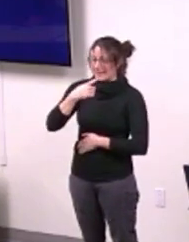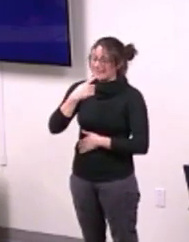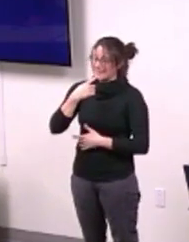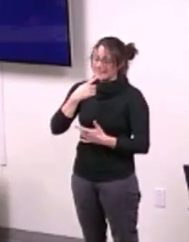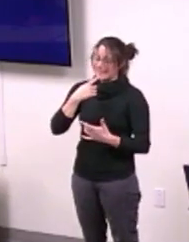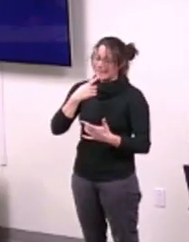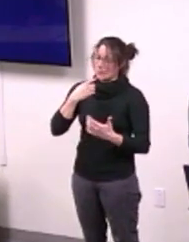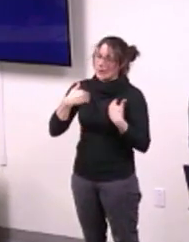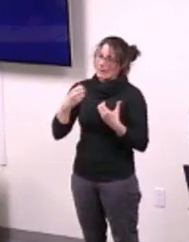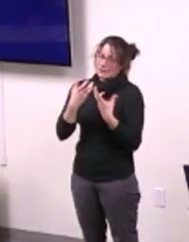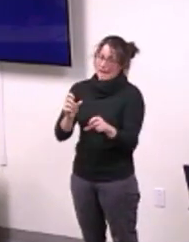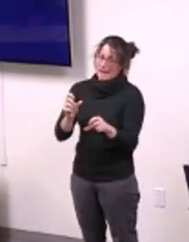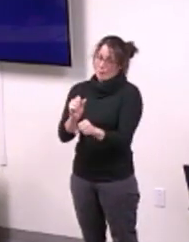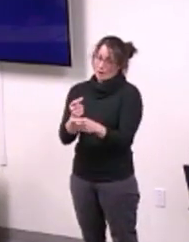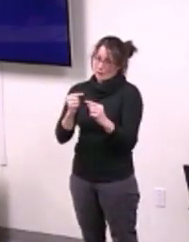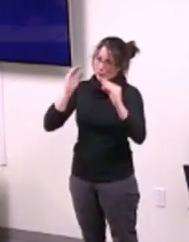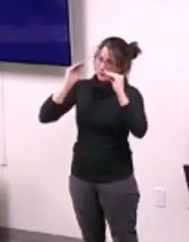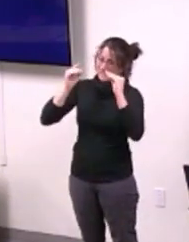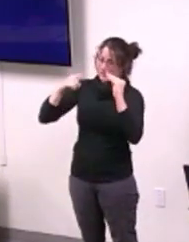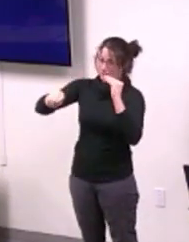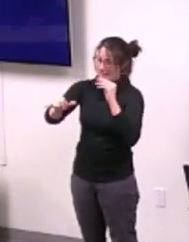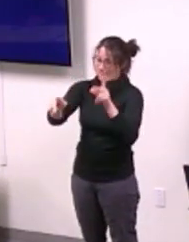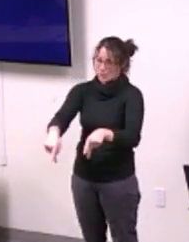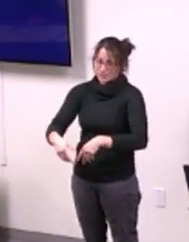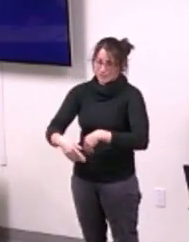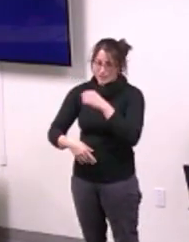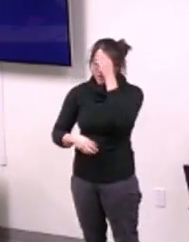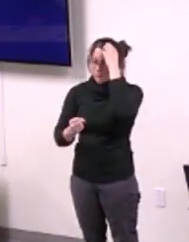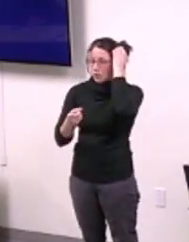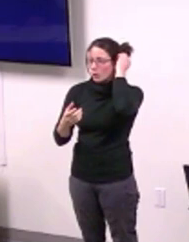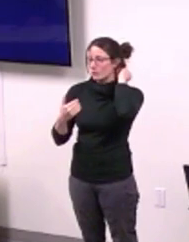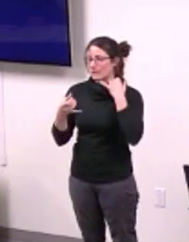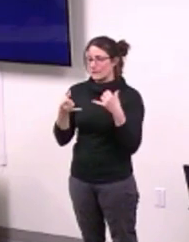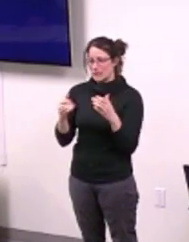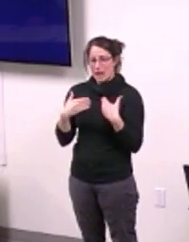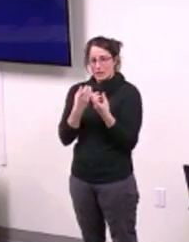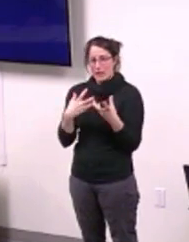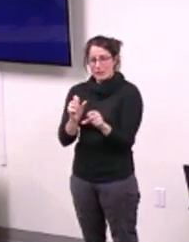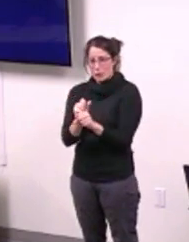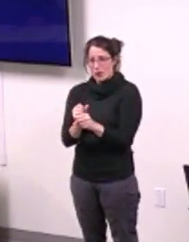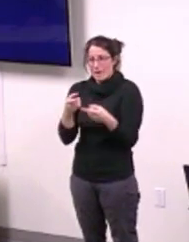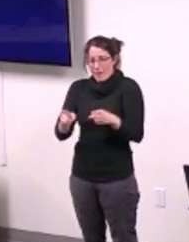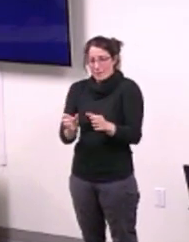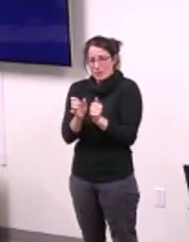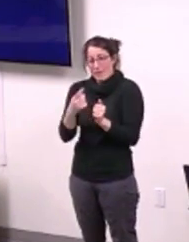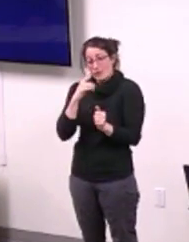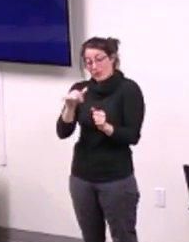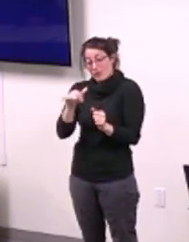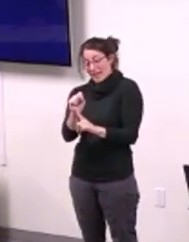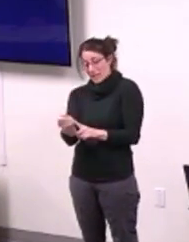So and, and there's still a lot of work going on. And for that case is for a baby.